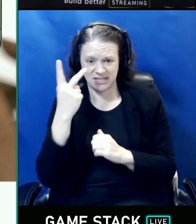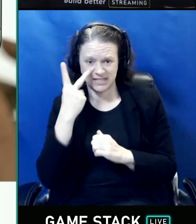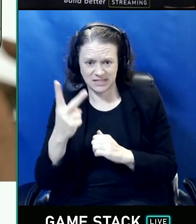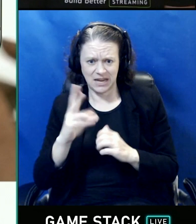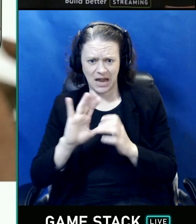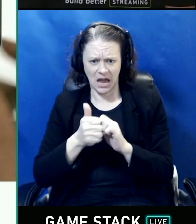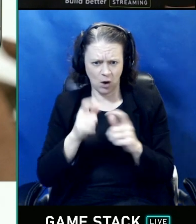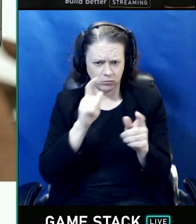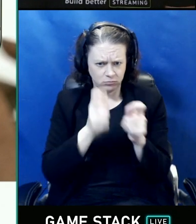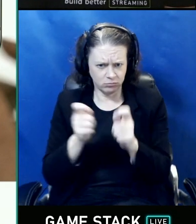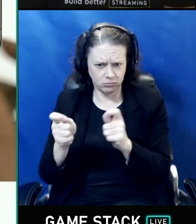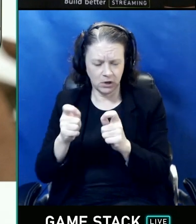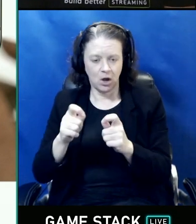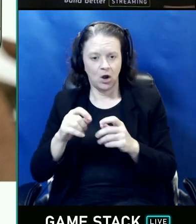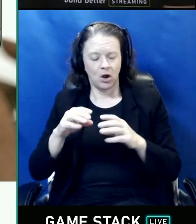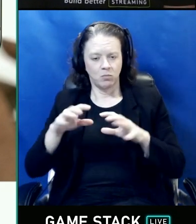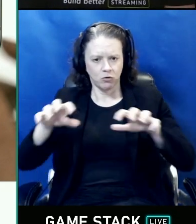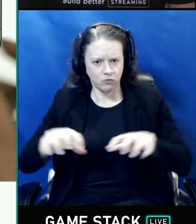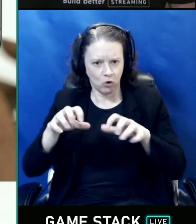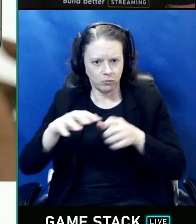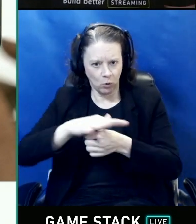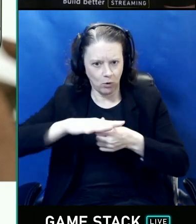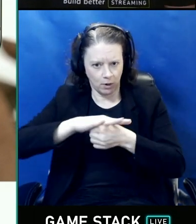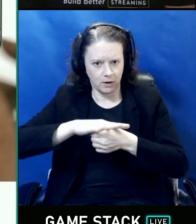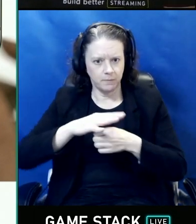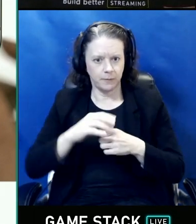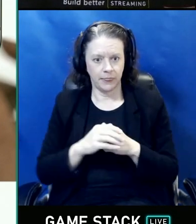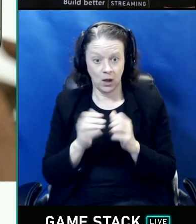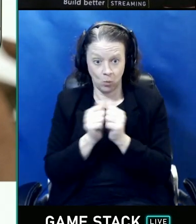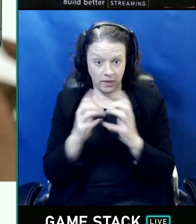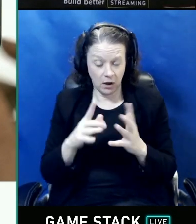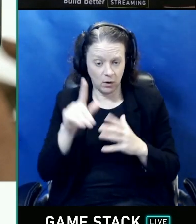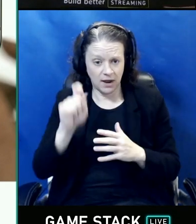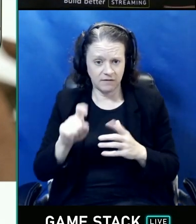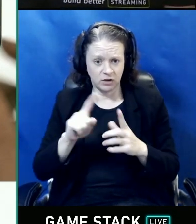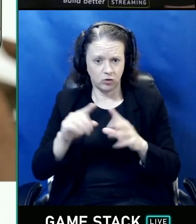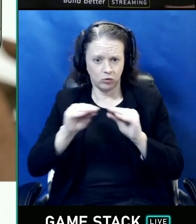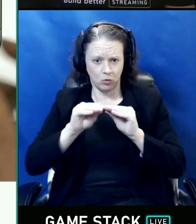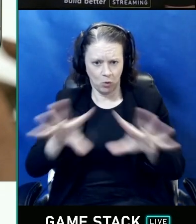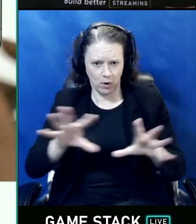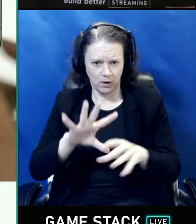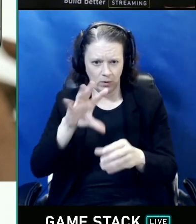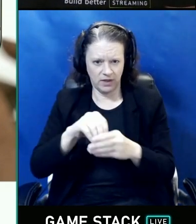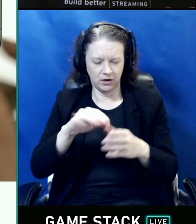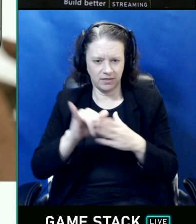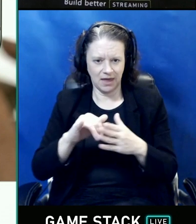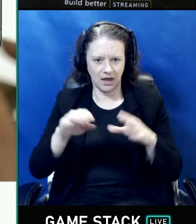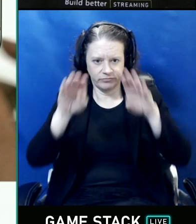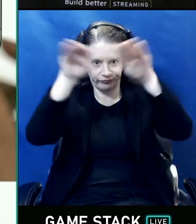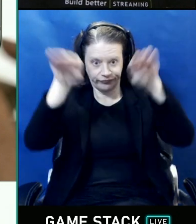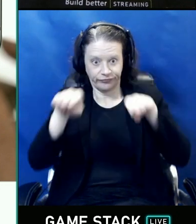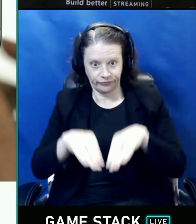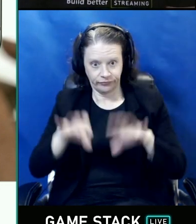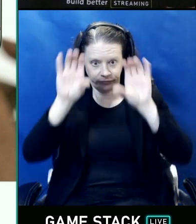needing to go ahead and deploy it into a data center first. And with that setup, it was time to go implement